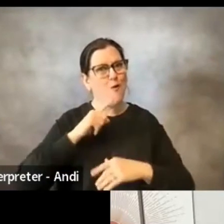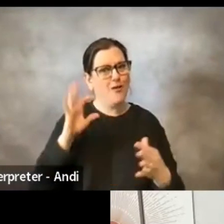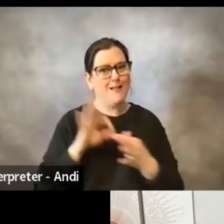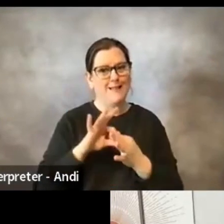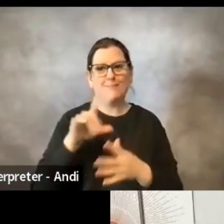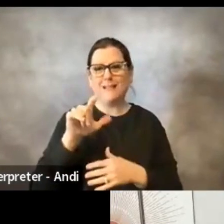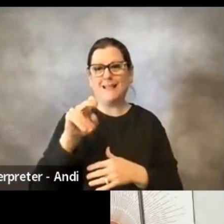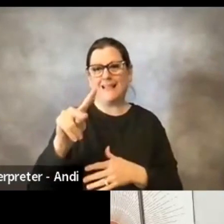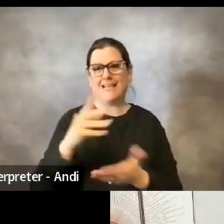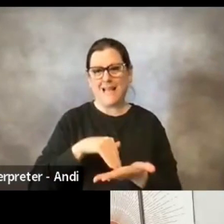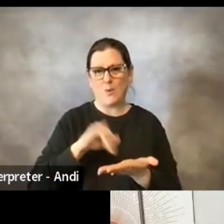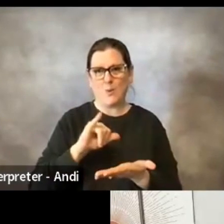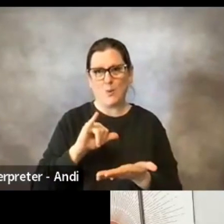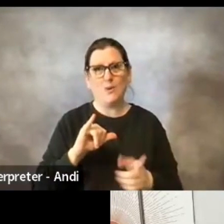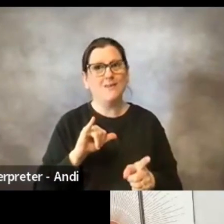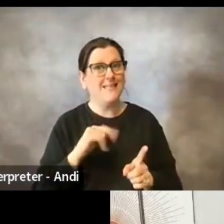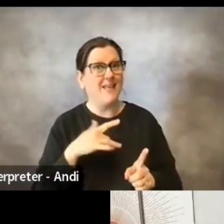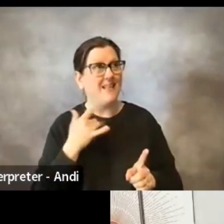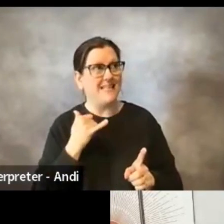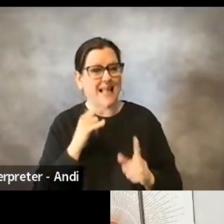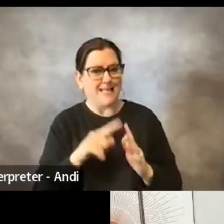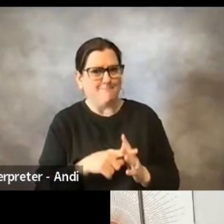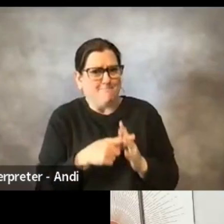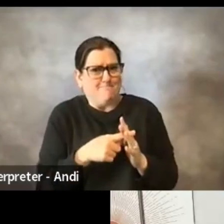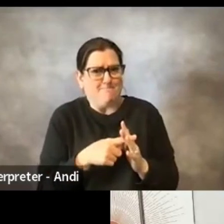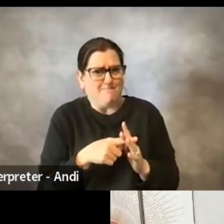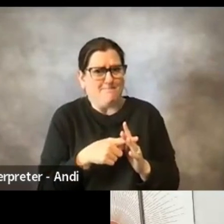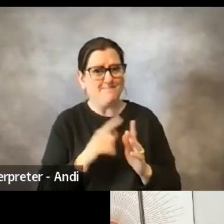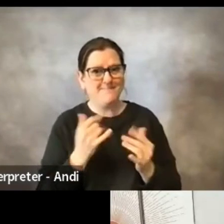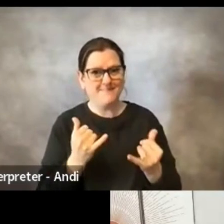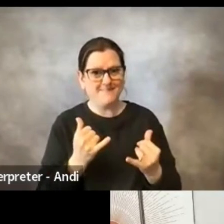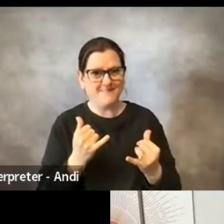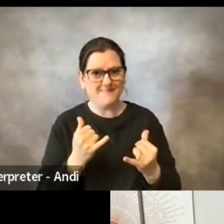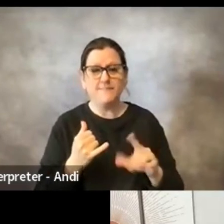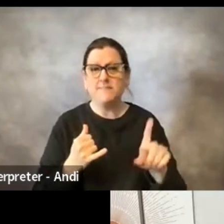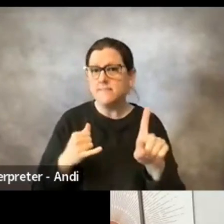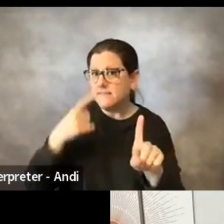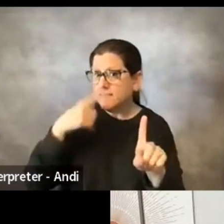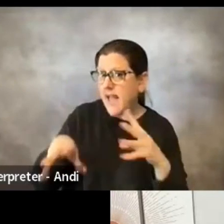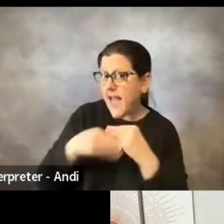Rebeccah Wolfkiel: Yeah, it really feels like we're just it's just the tip of the iceberg right now. Something, please, Eric,